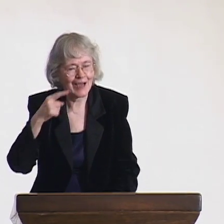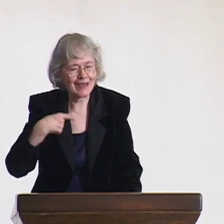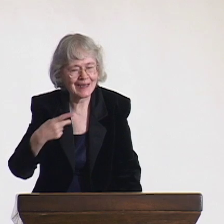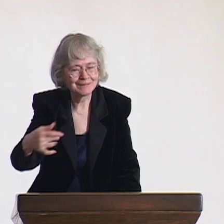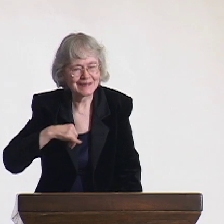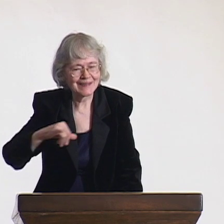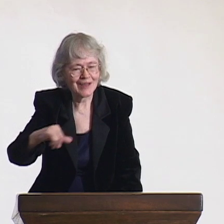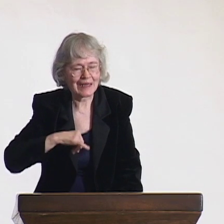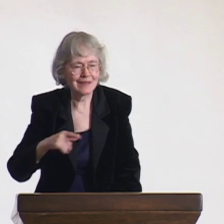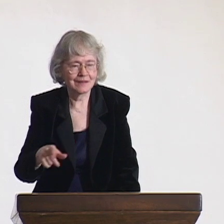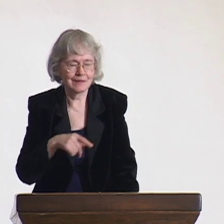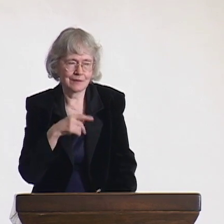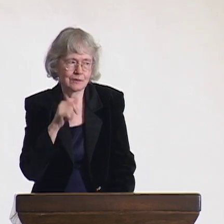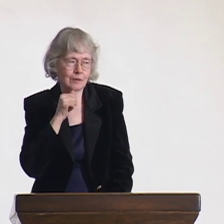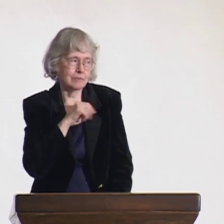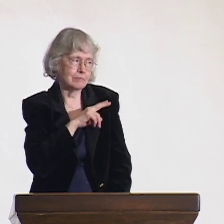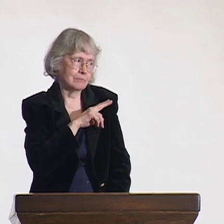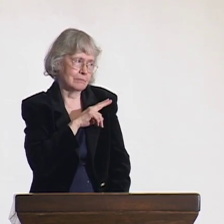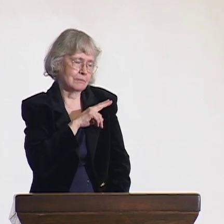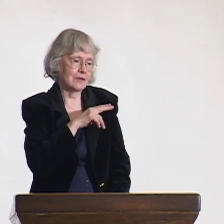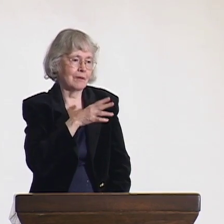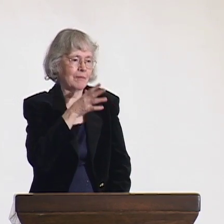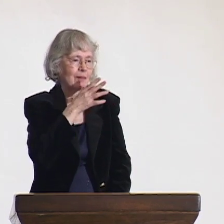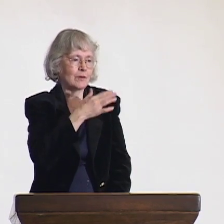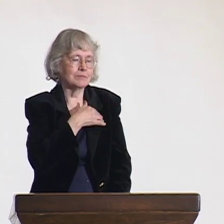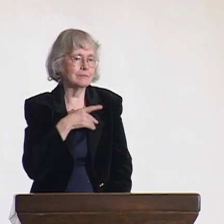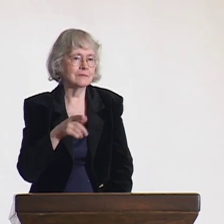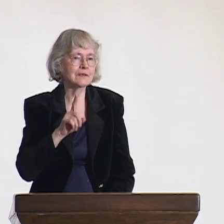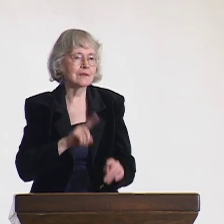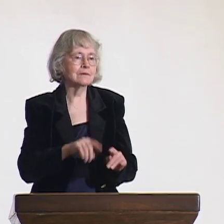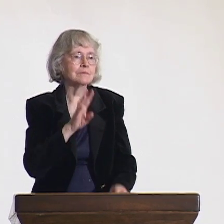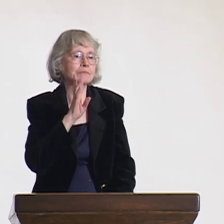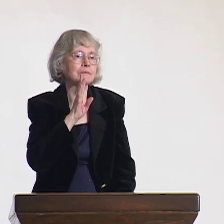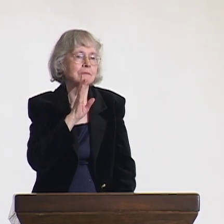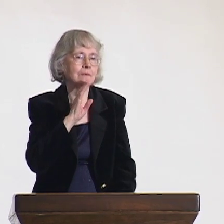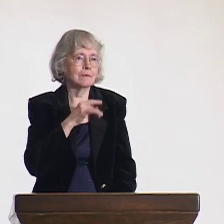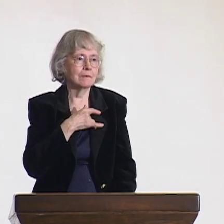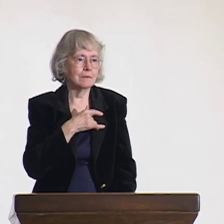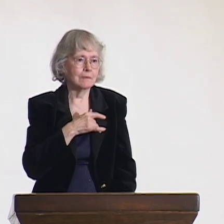My mother told me she could not speak, and I tried with student after student